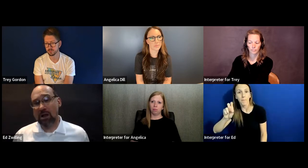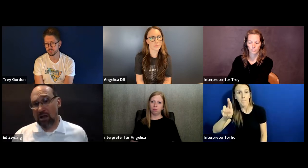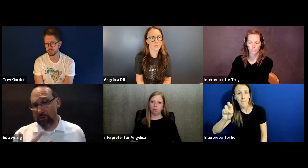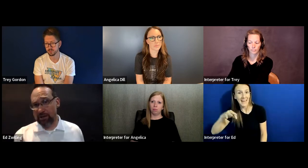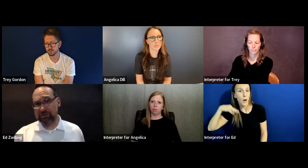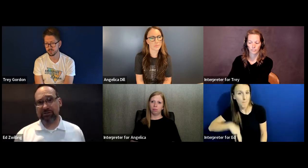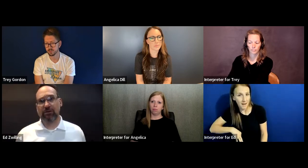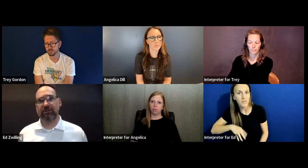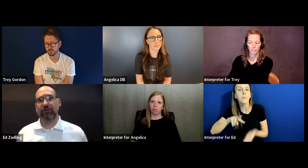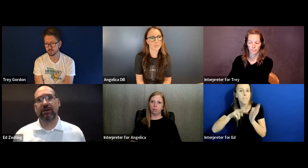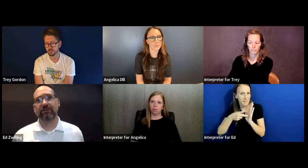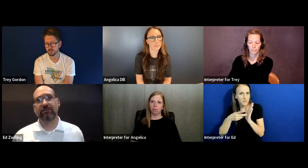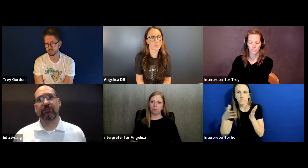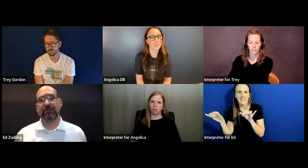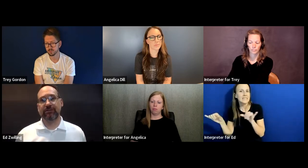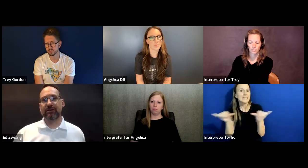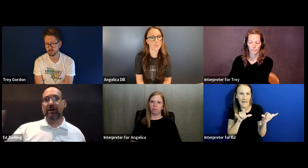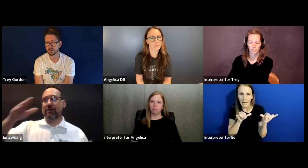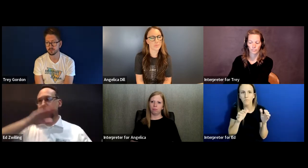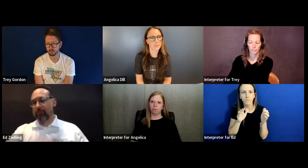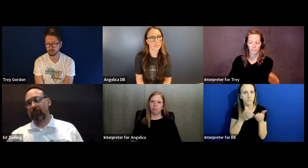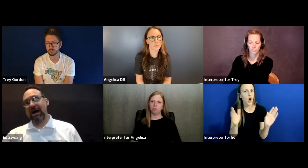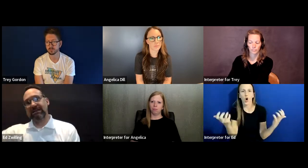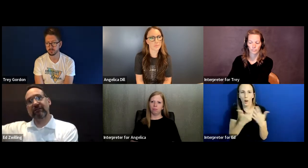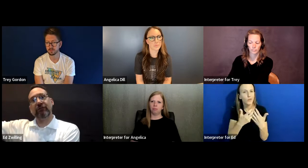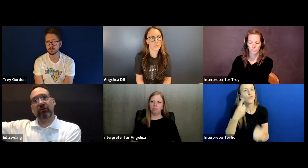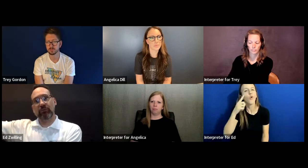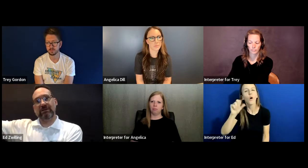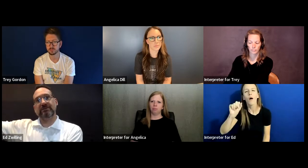accommodations auxiliary agent services by a different legal means